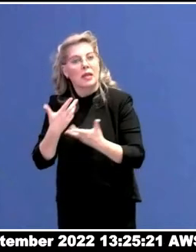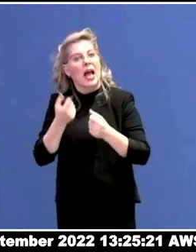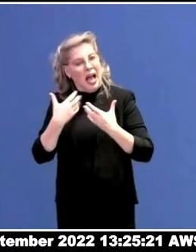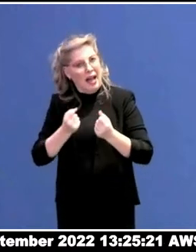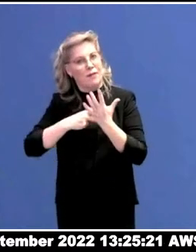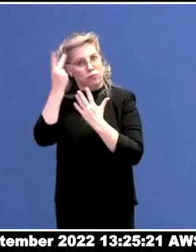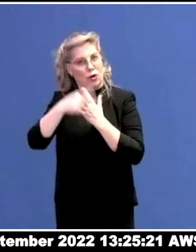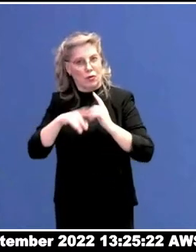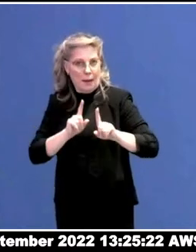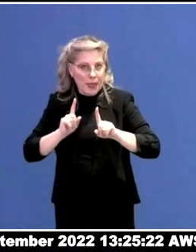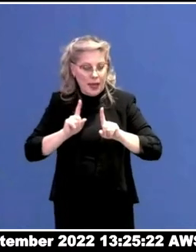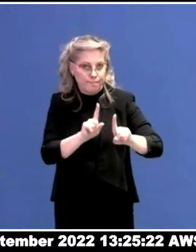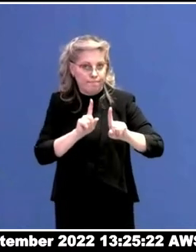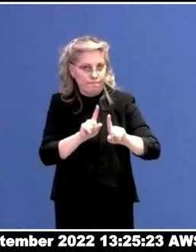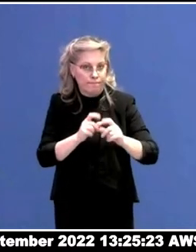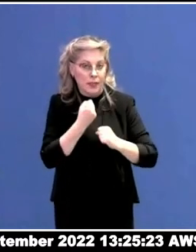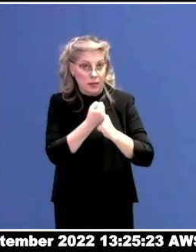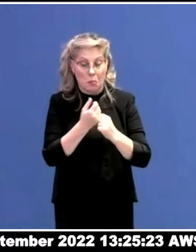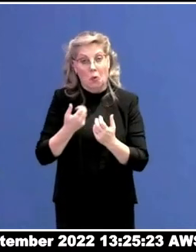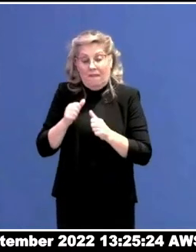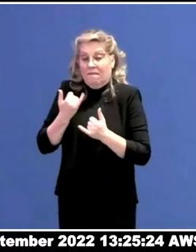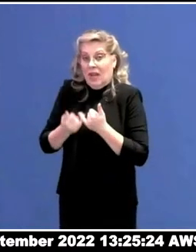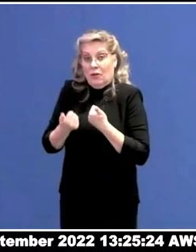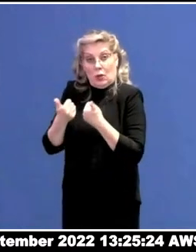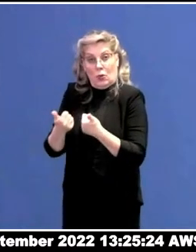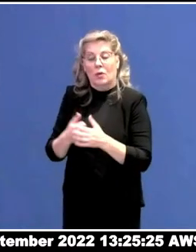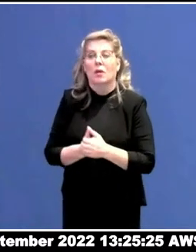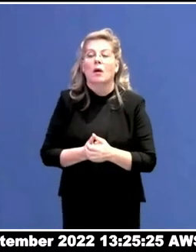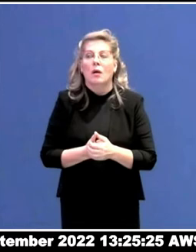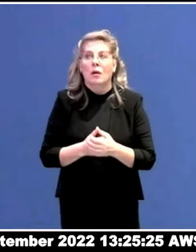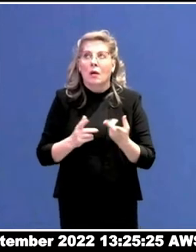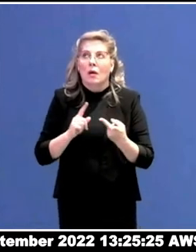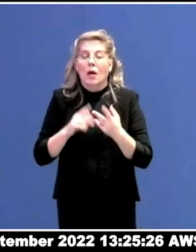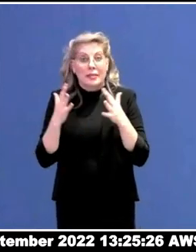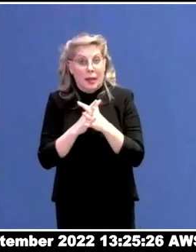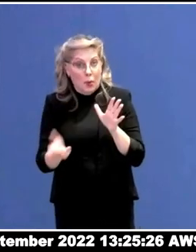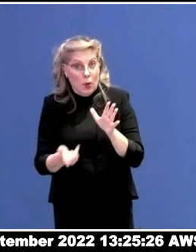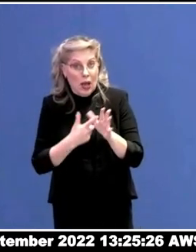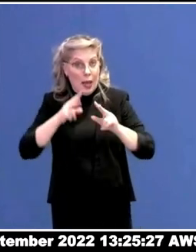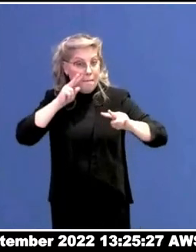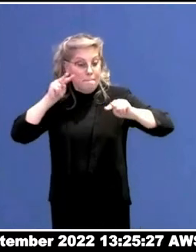If you look at, you know, monitoring or oversight, Western Australia Inspector of